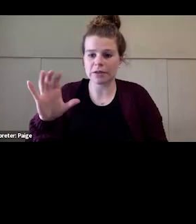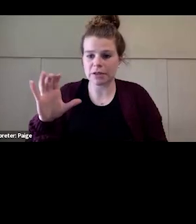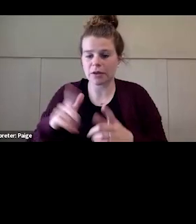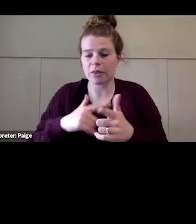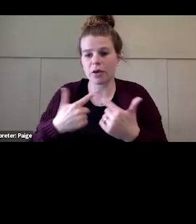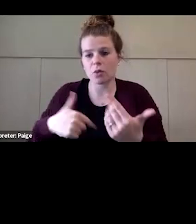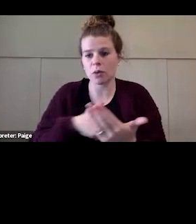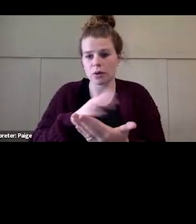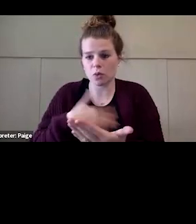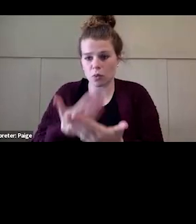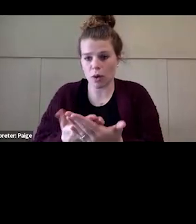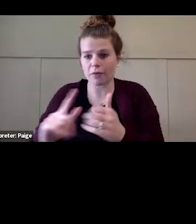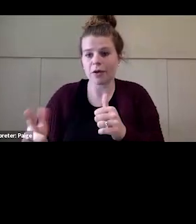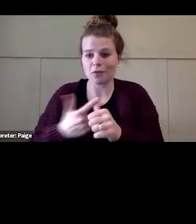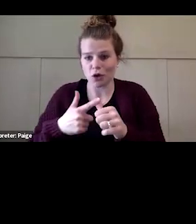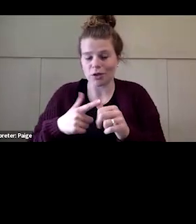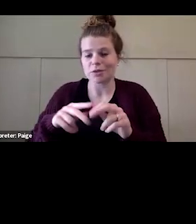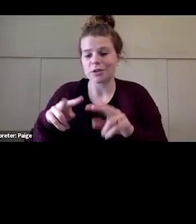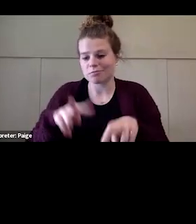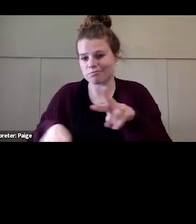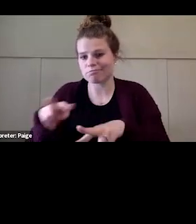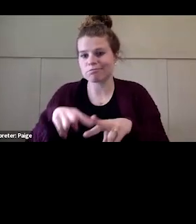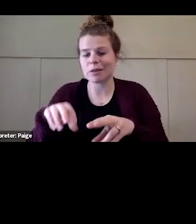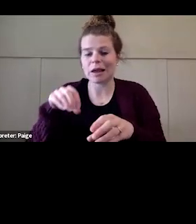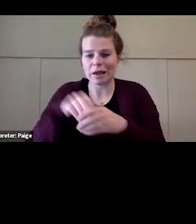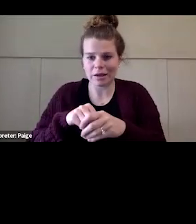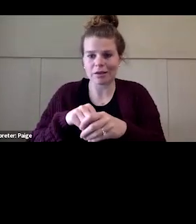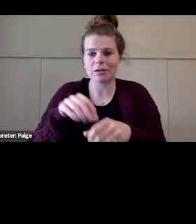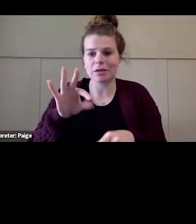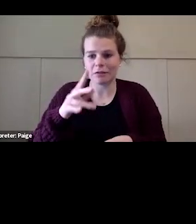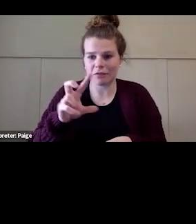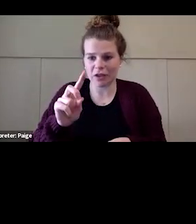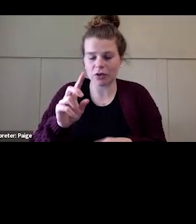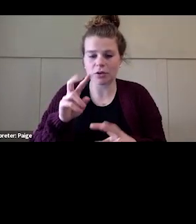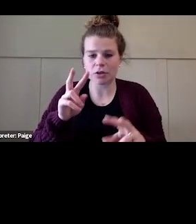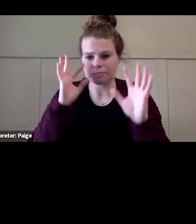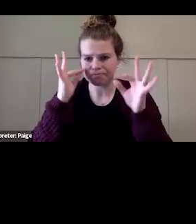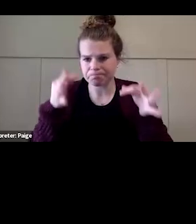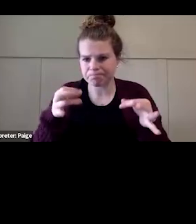and do that first examination in field to determine whether or not that person does indeed